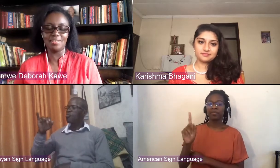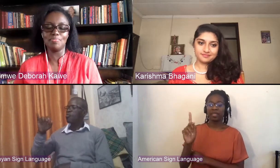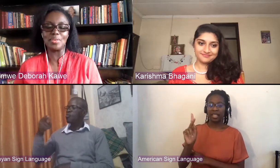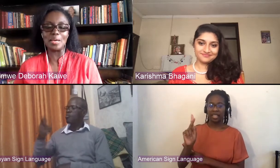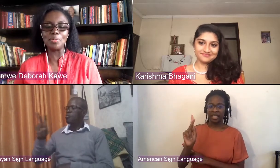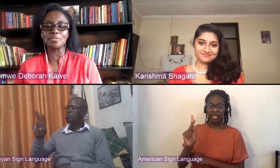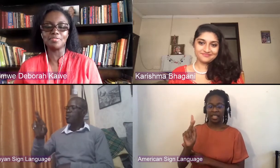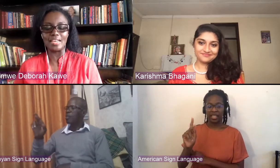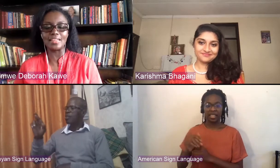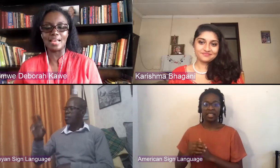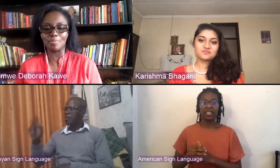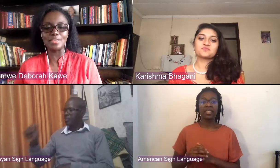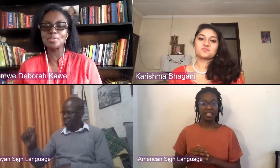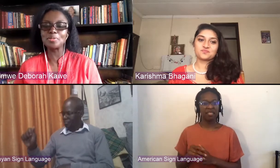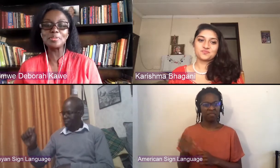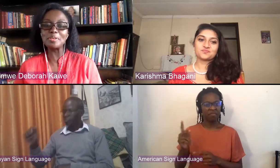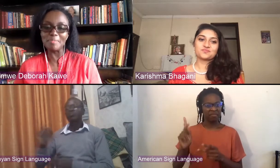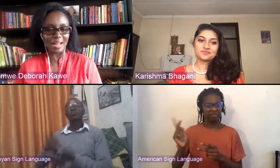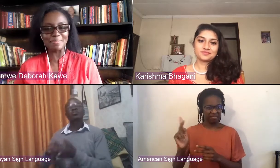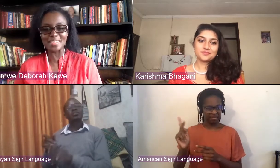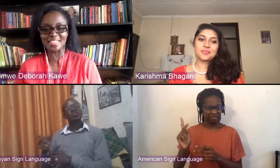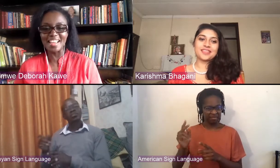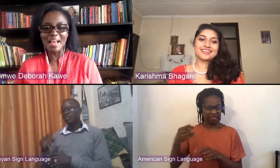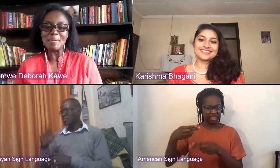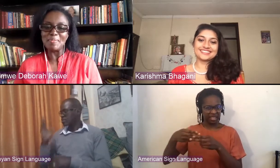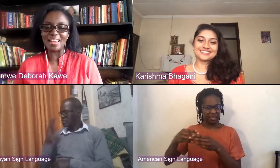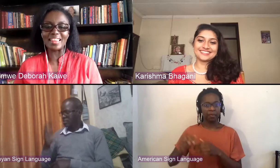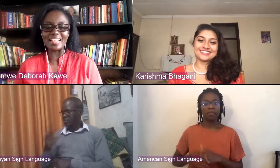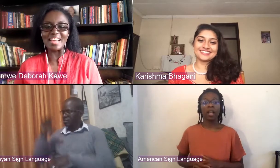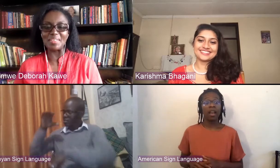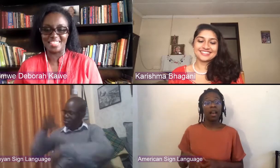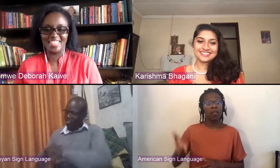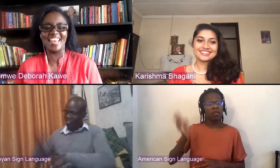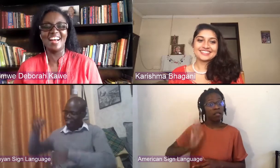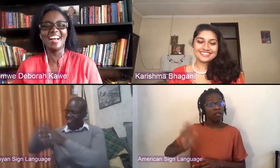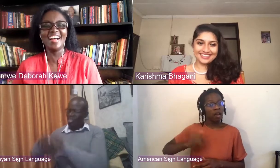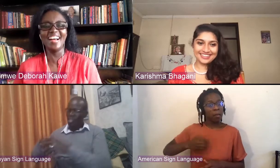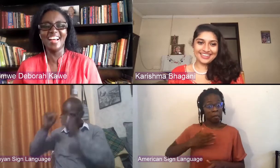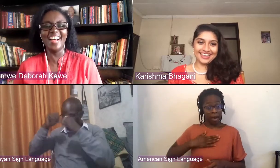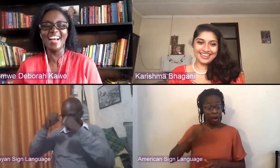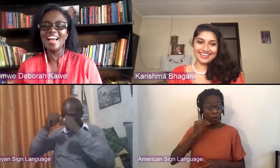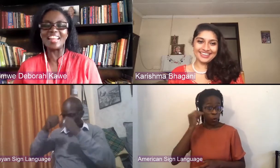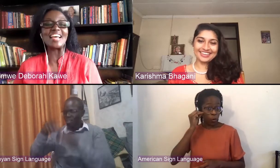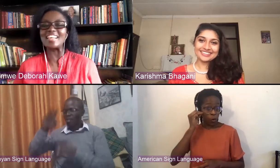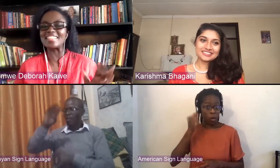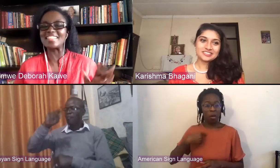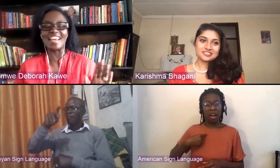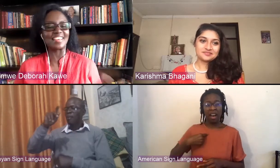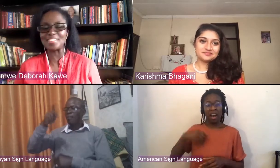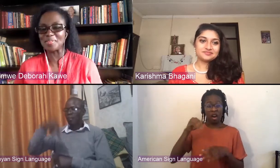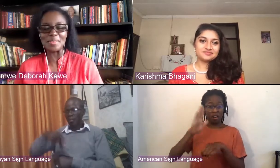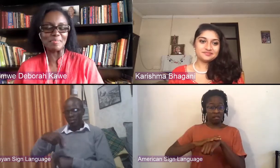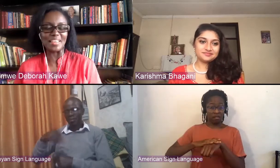be able to find that place on Google Maps but I think now it's there and that has nothing to do with me.